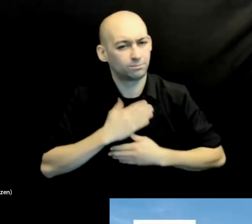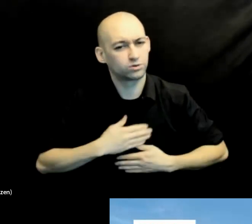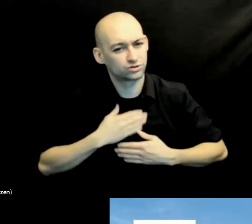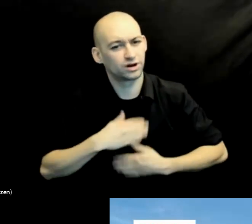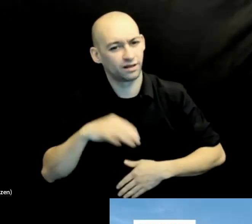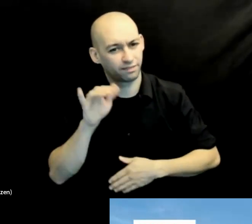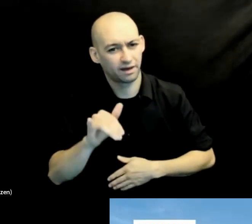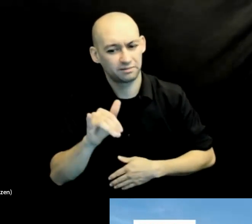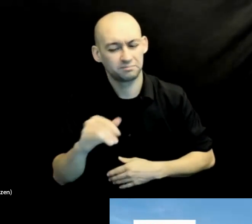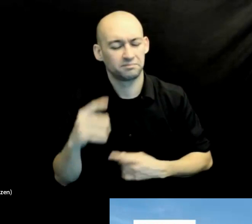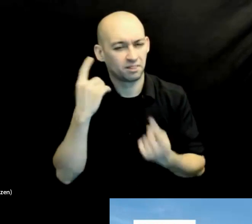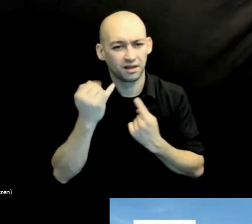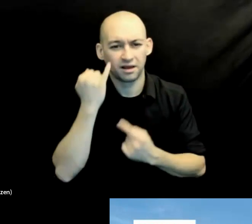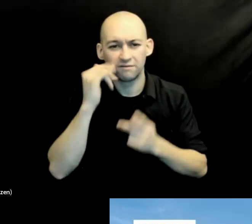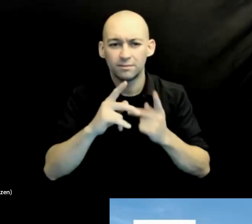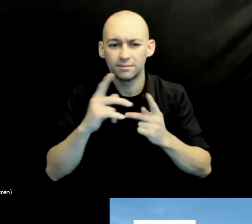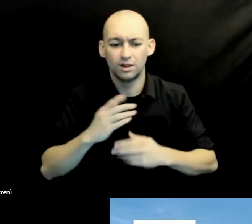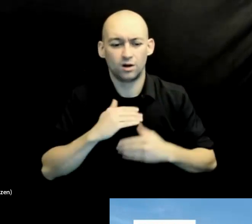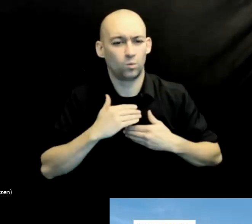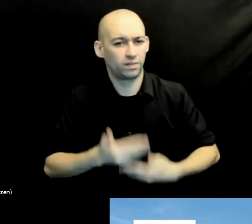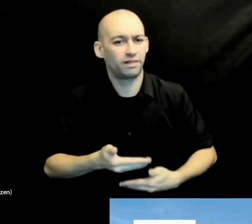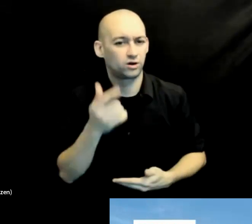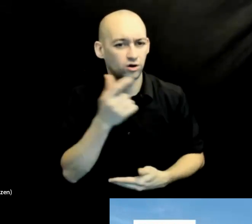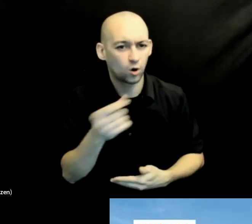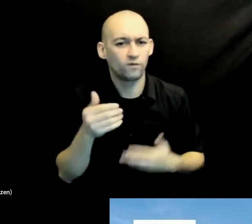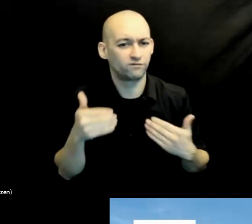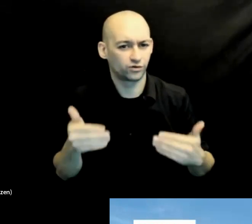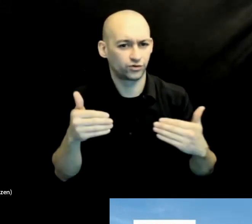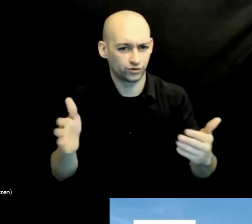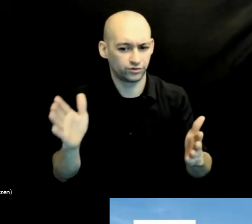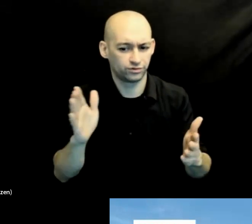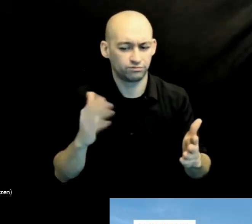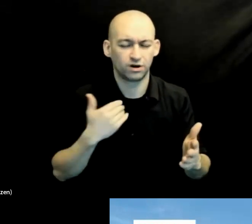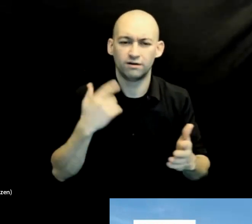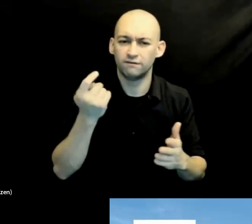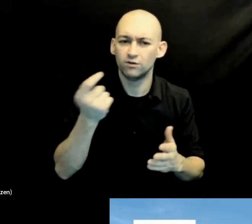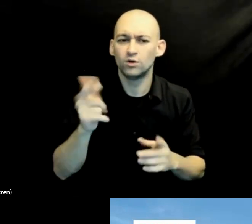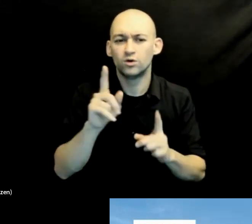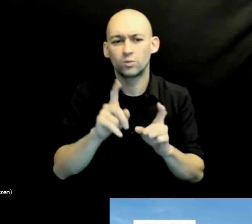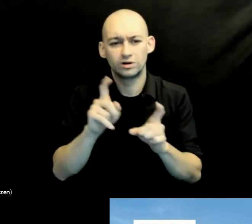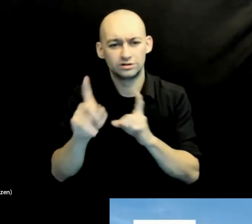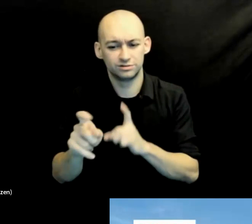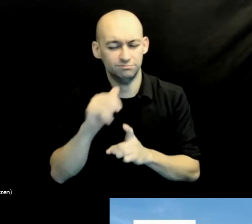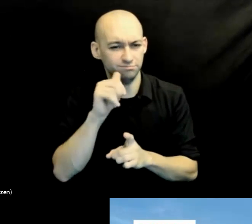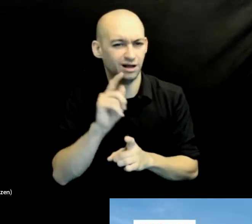folks are willing to go over, there are a couple of questions that I'm not sure we answered in the